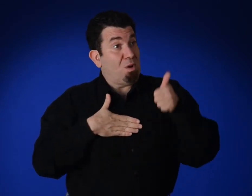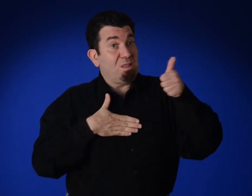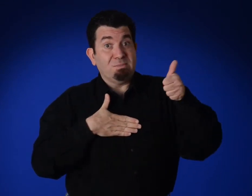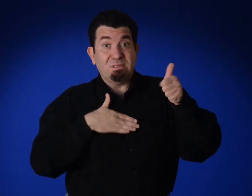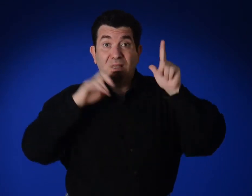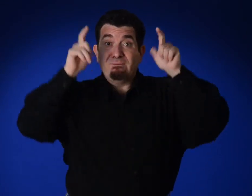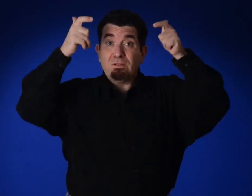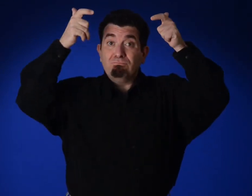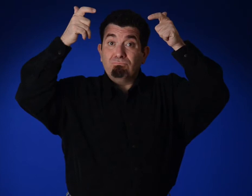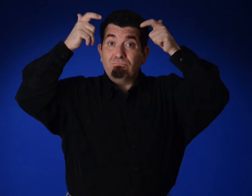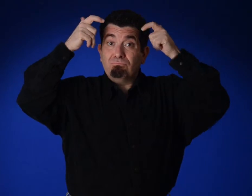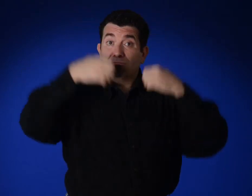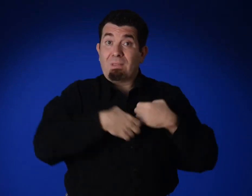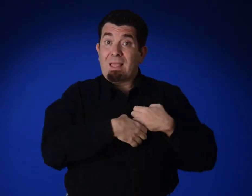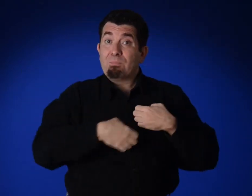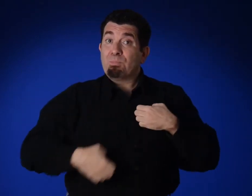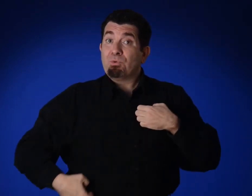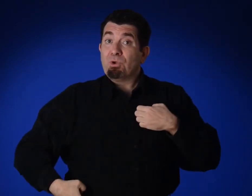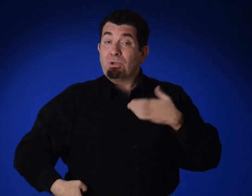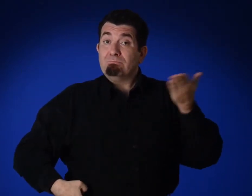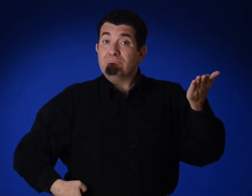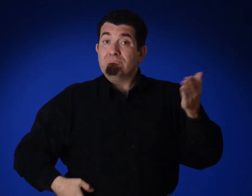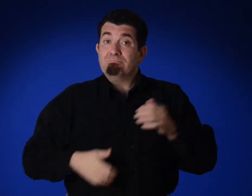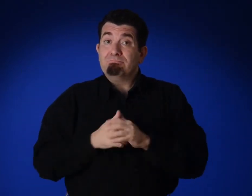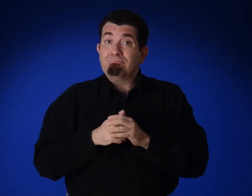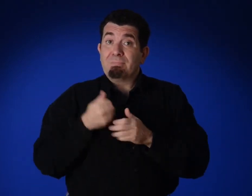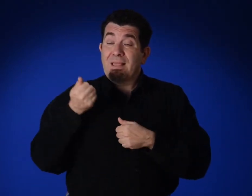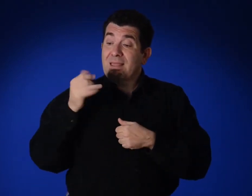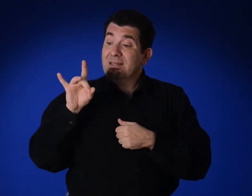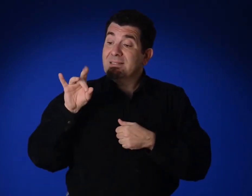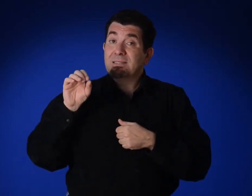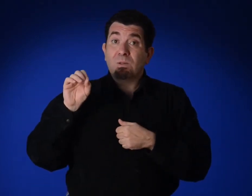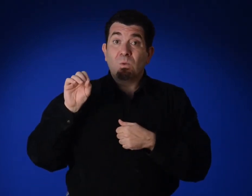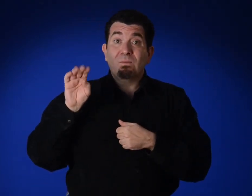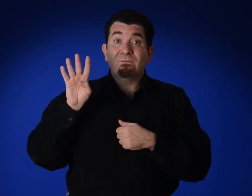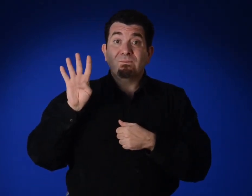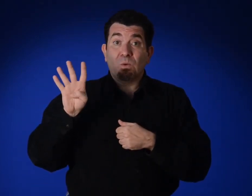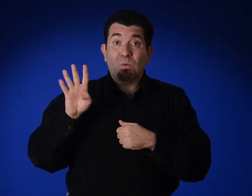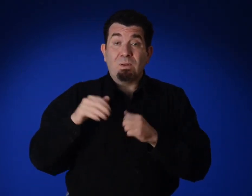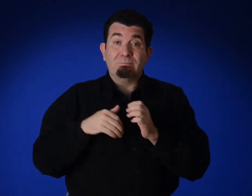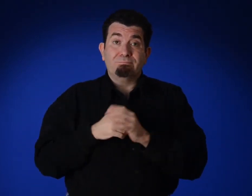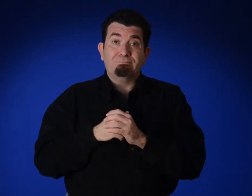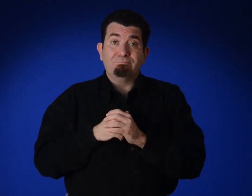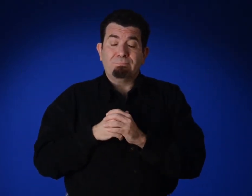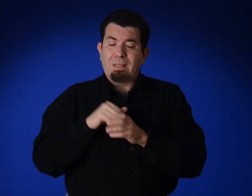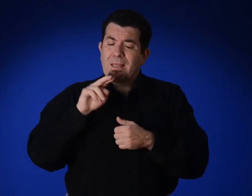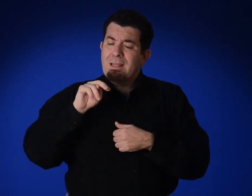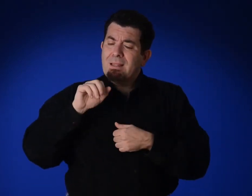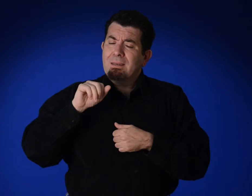Napoleon was crowned emperor in 1804.